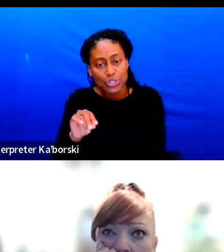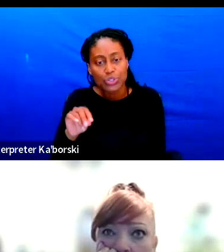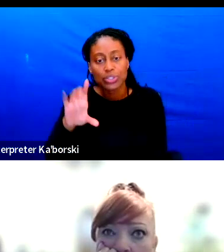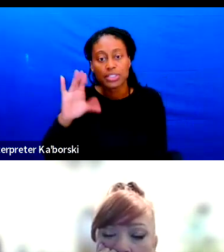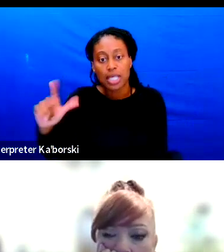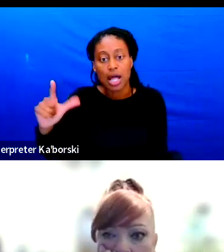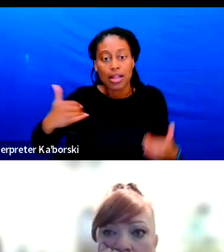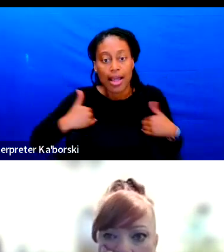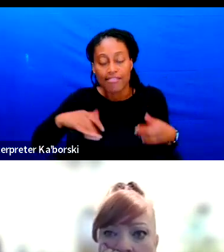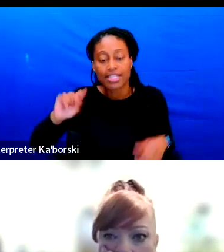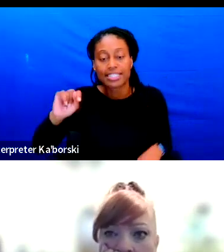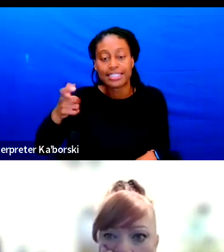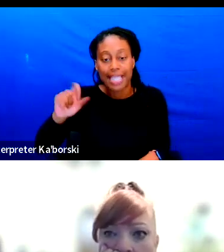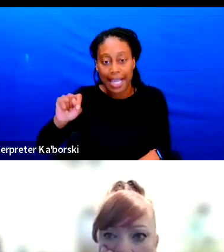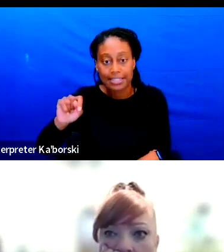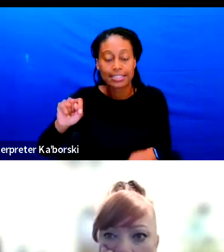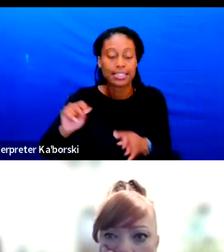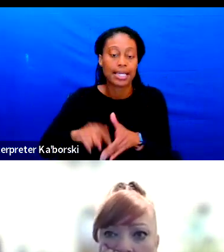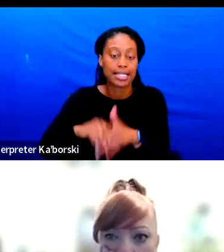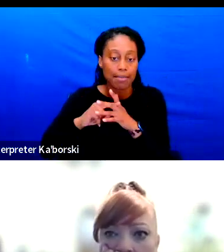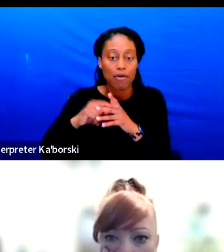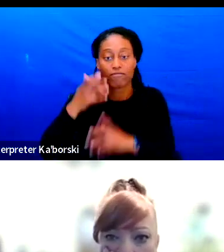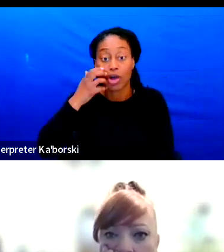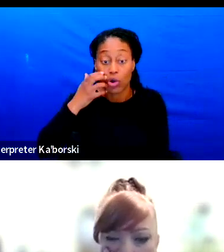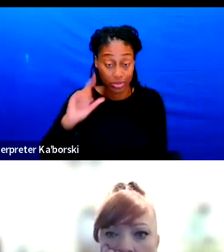Adam Ayers w/ APRIL: Is that something that you do at your sale, where people can communicate that way?